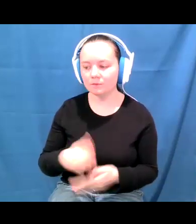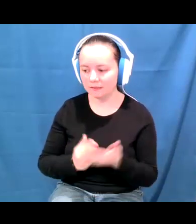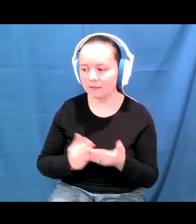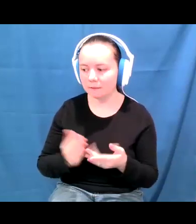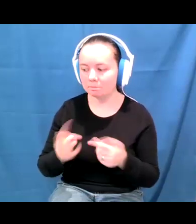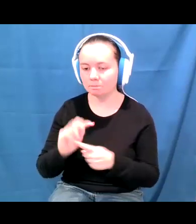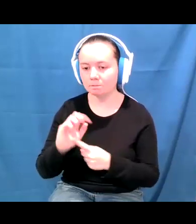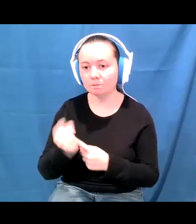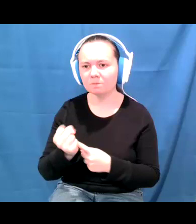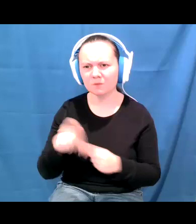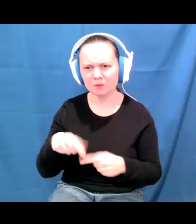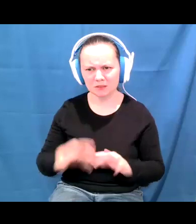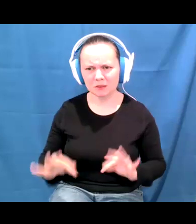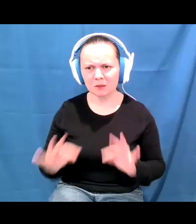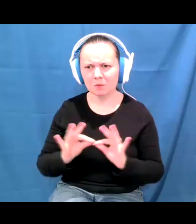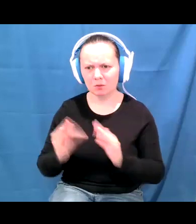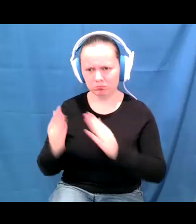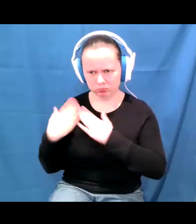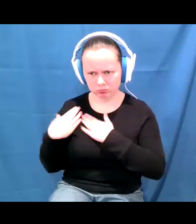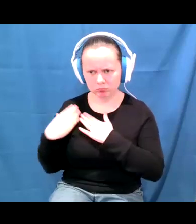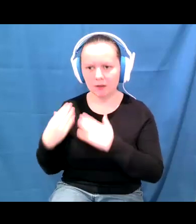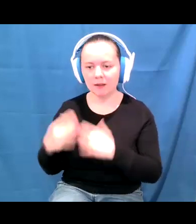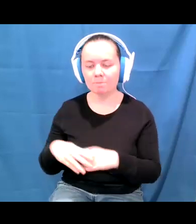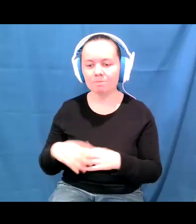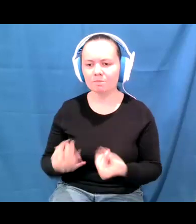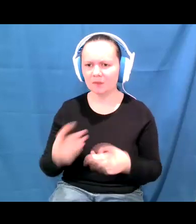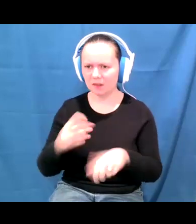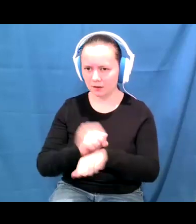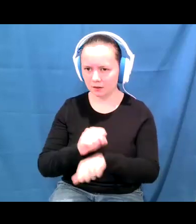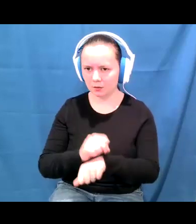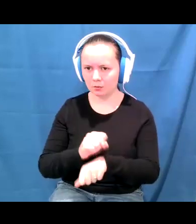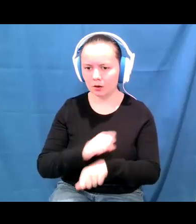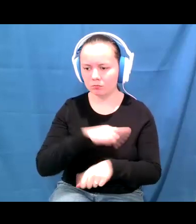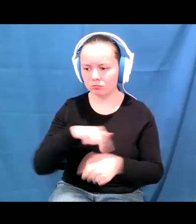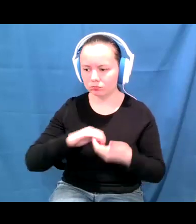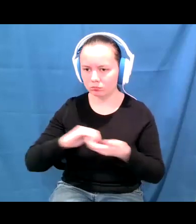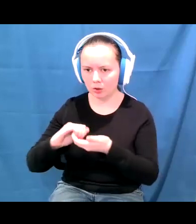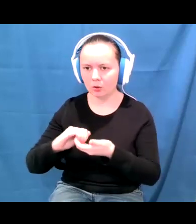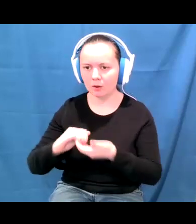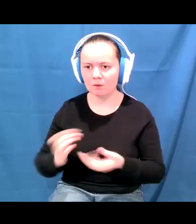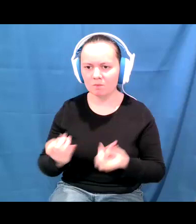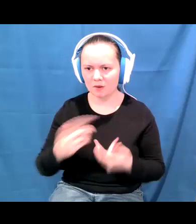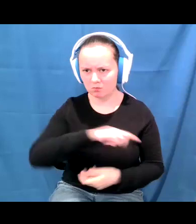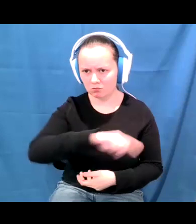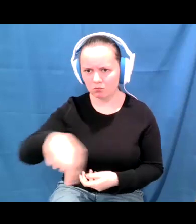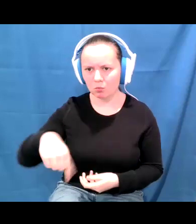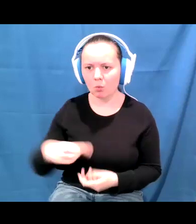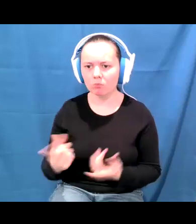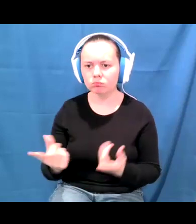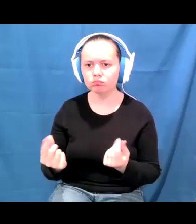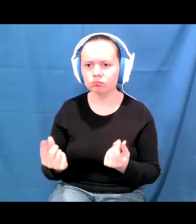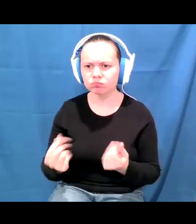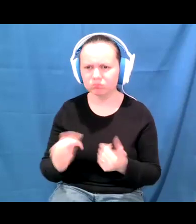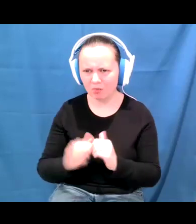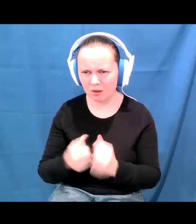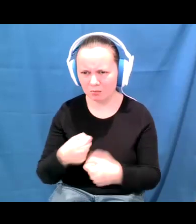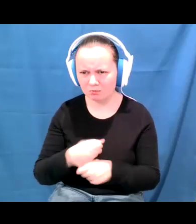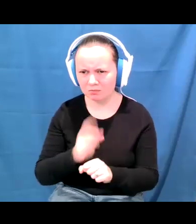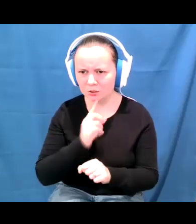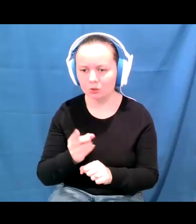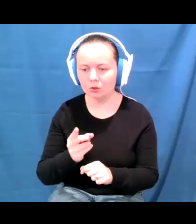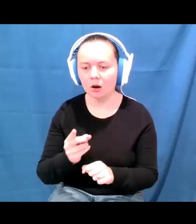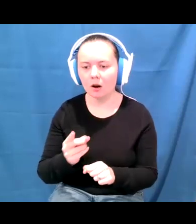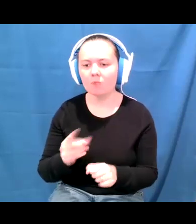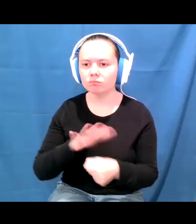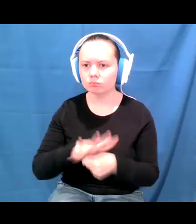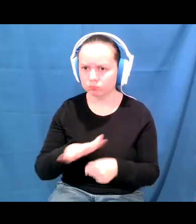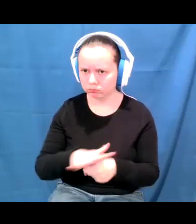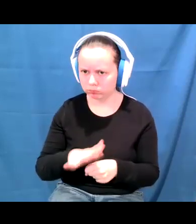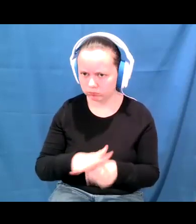important, solemn responsibility, so a lot of the work that we have been partnering with many of you all on has been, how do we make sure that there is sufficient and timely access?